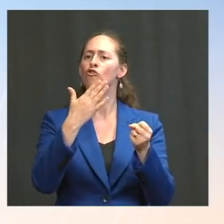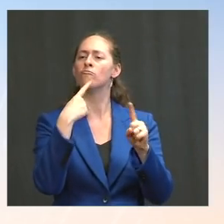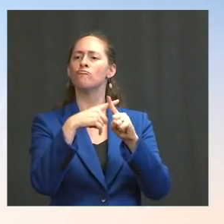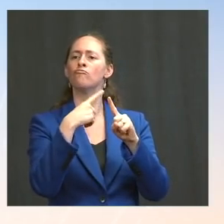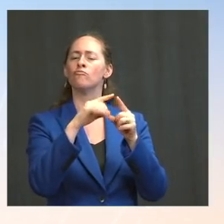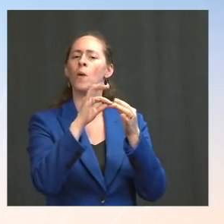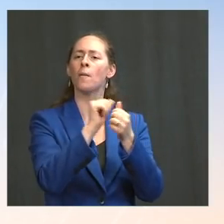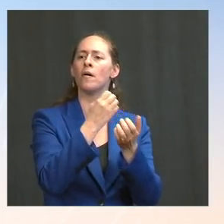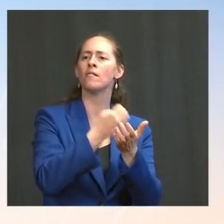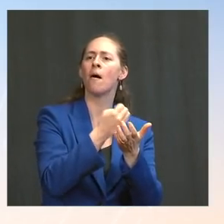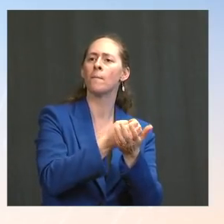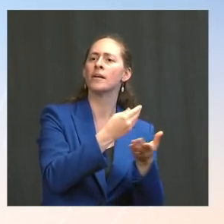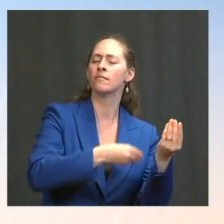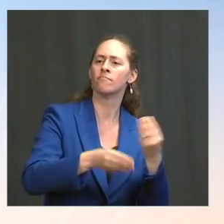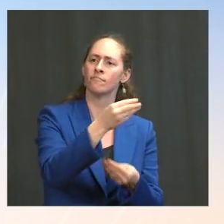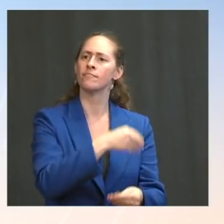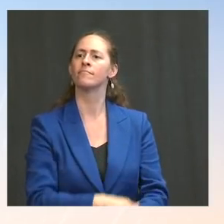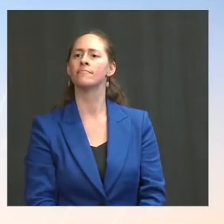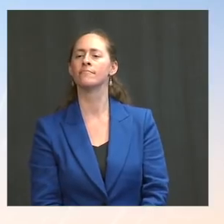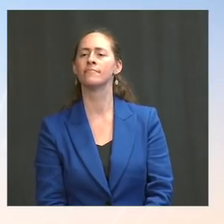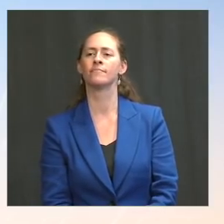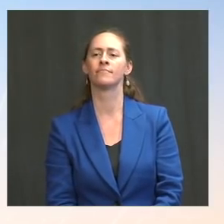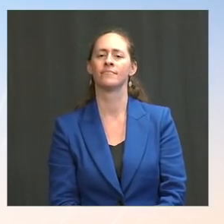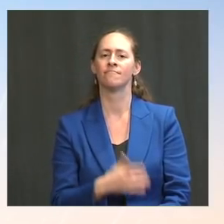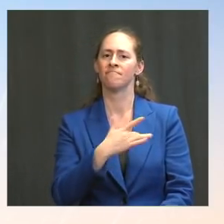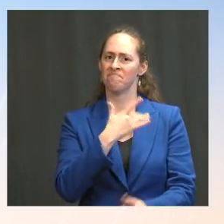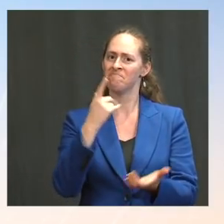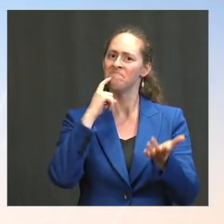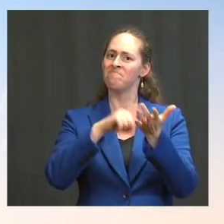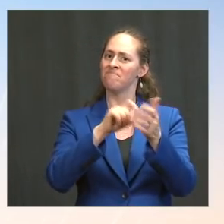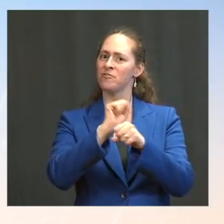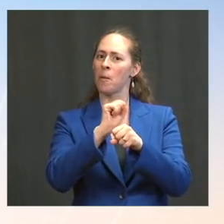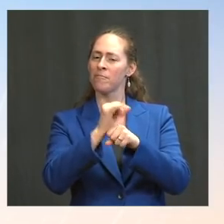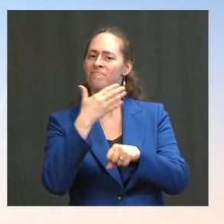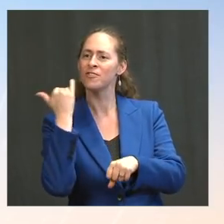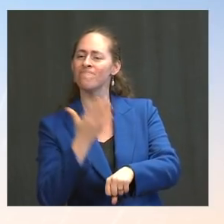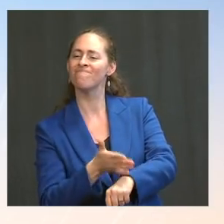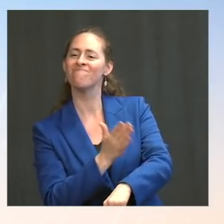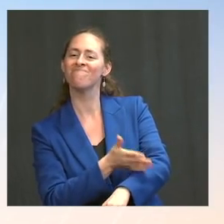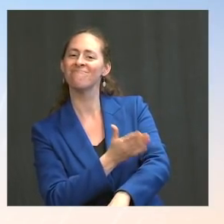So the -- in fact, the share of consumers that say that jobs are plentiful in the economy